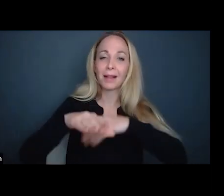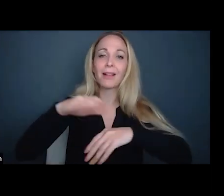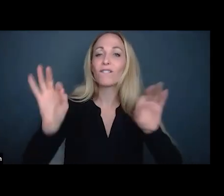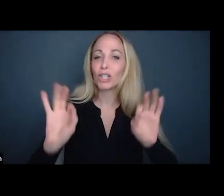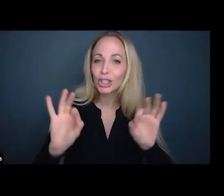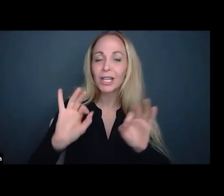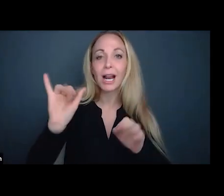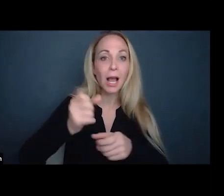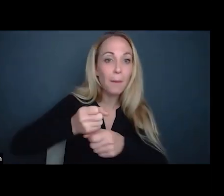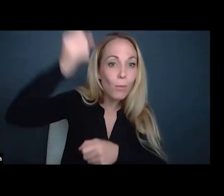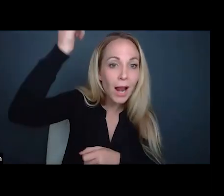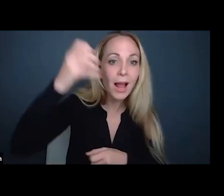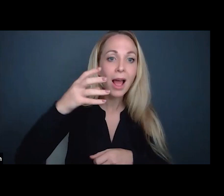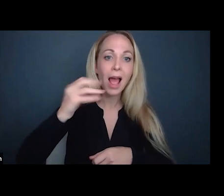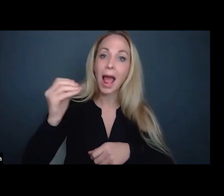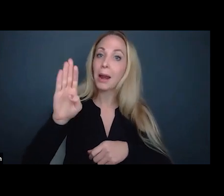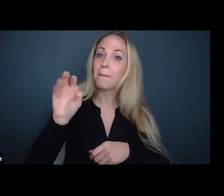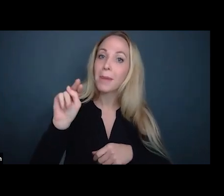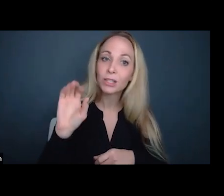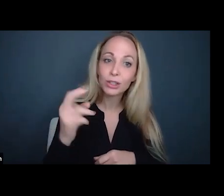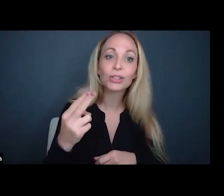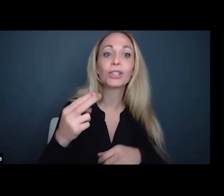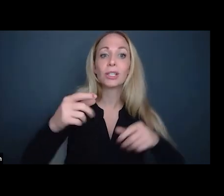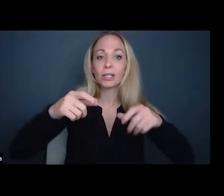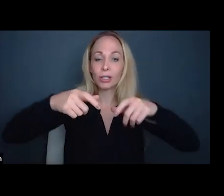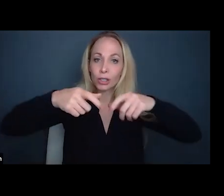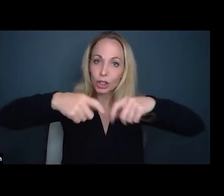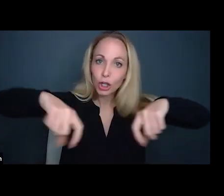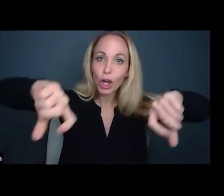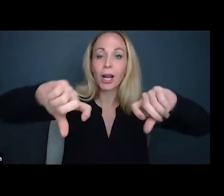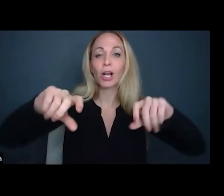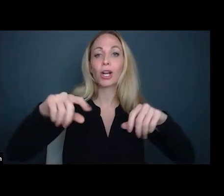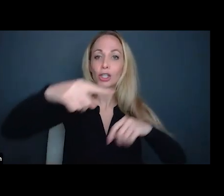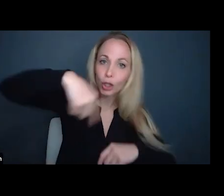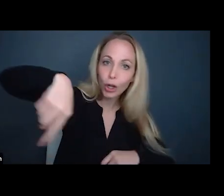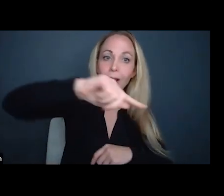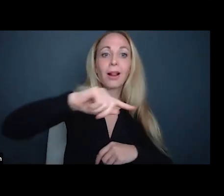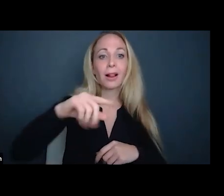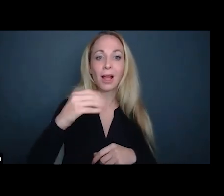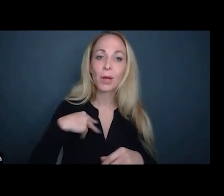and also at fixed benches shaped in circular and U shapes And we also took a look at shade